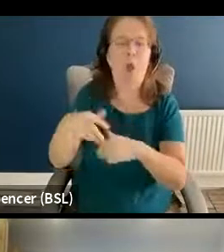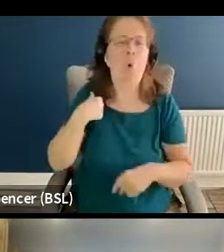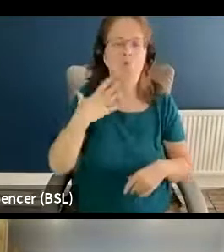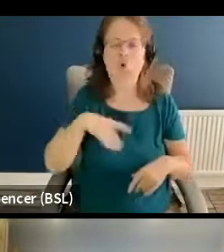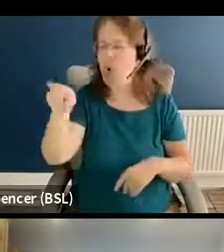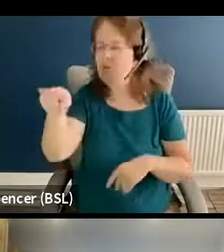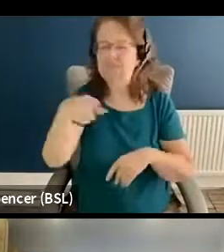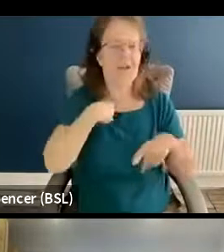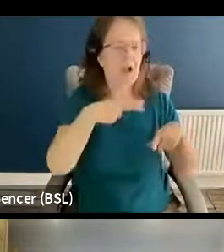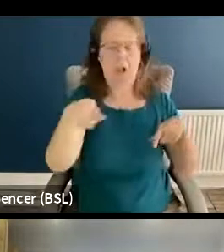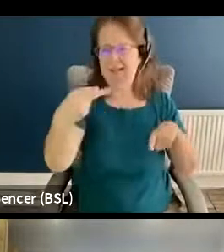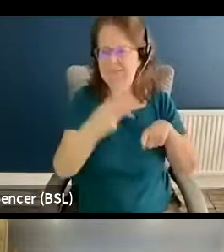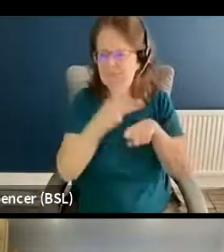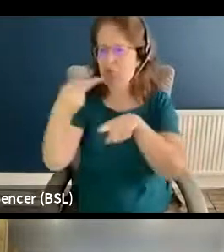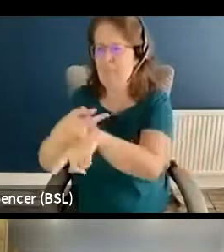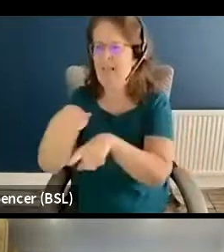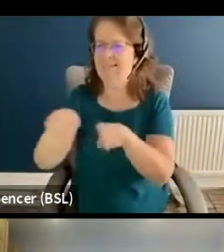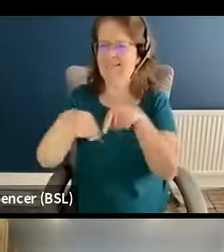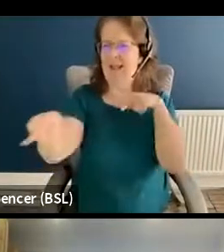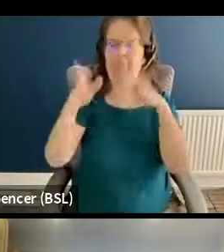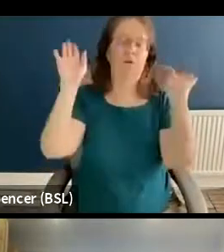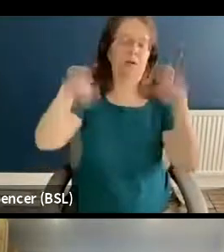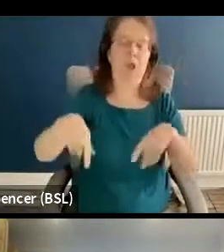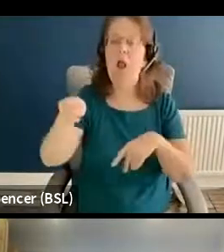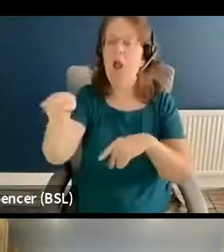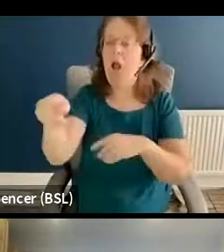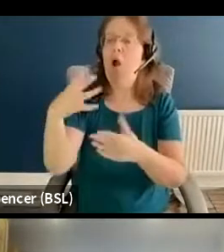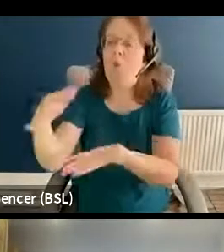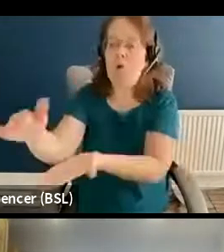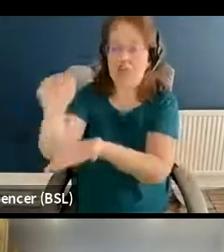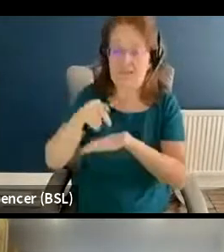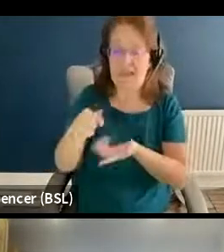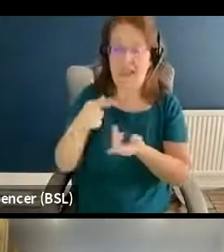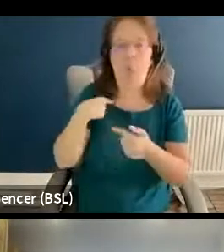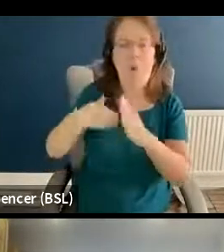we want to be able to build on good information. So for example, this there's some great stuff on